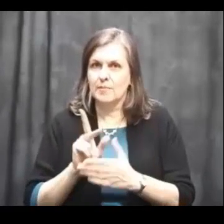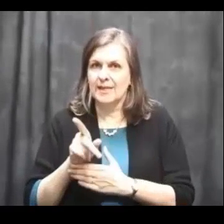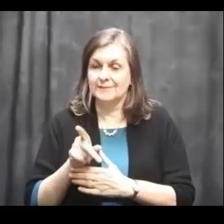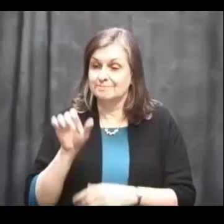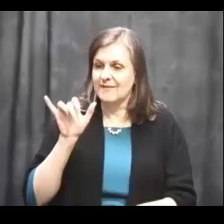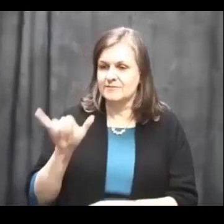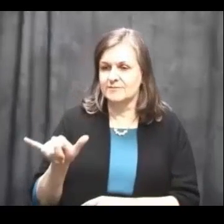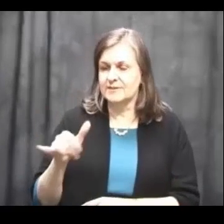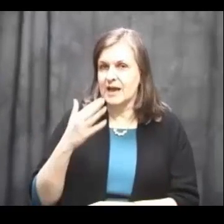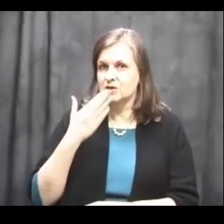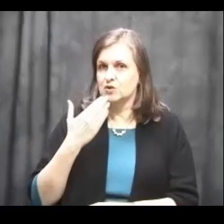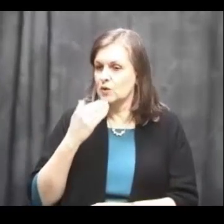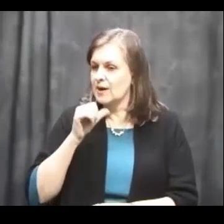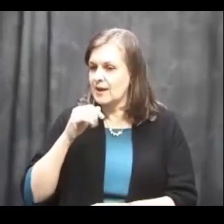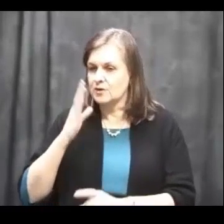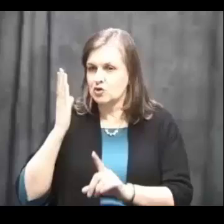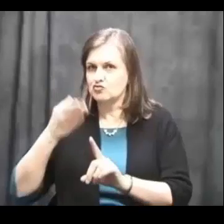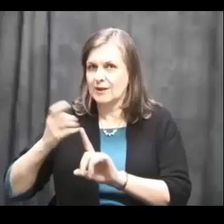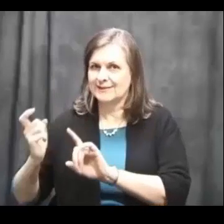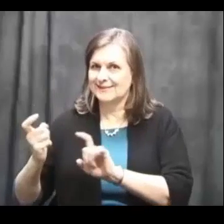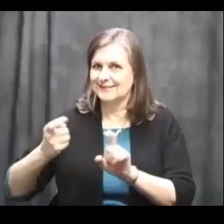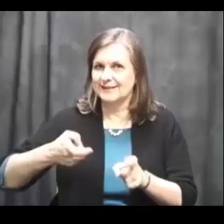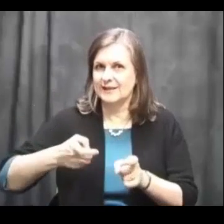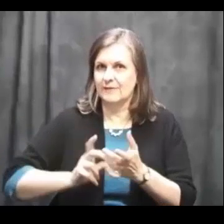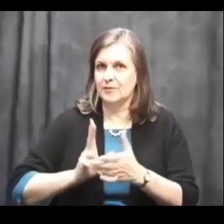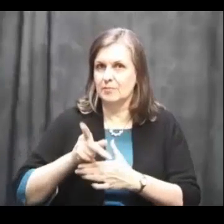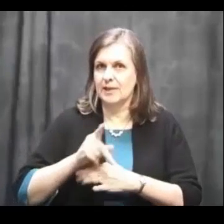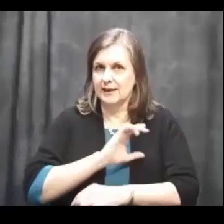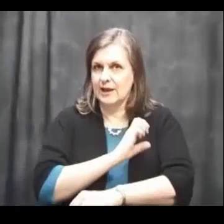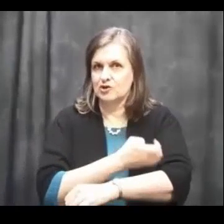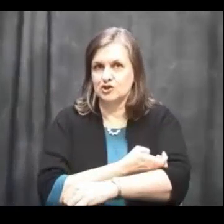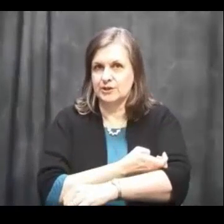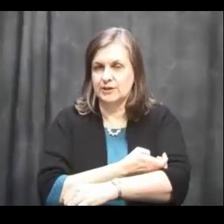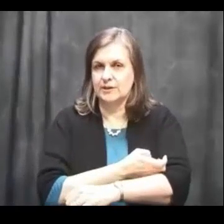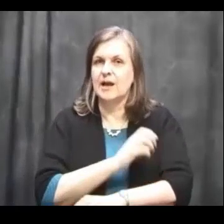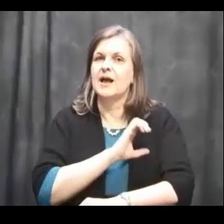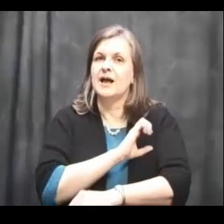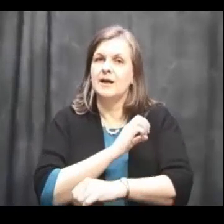this sugar does not directly give the plant energy the plant still must go through cellular